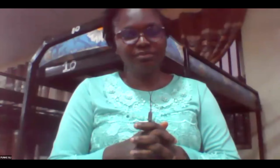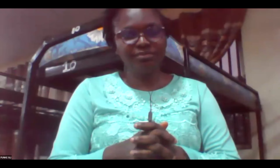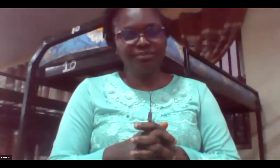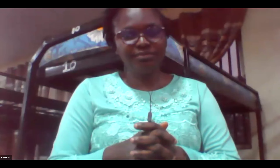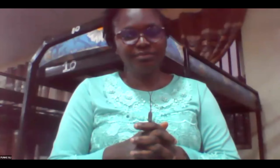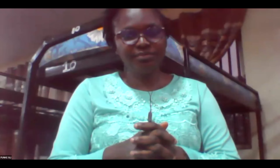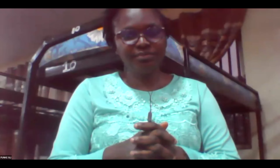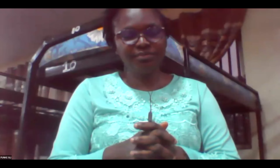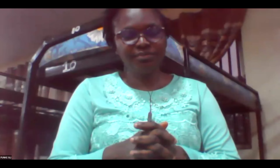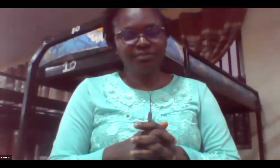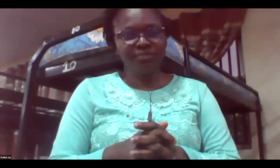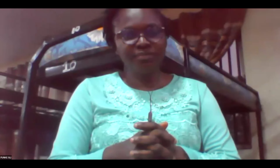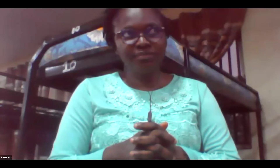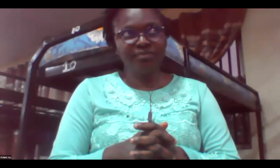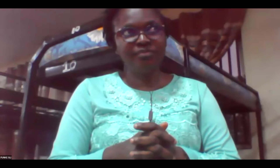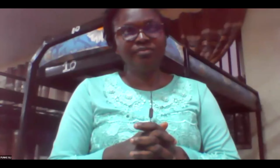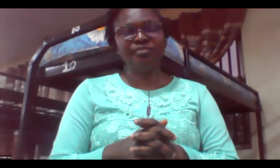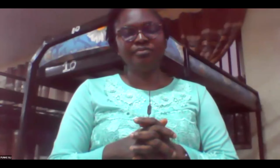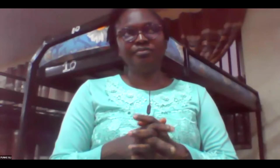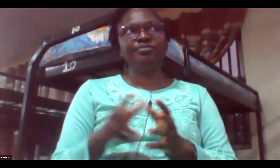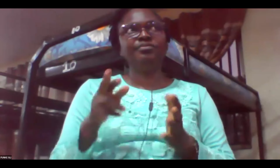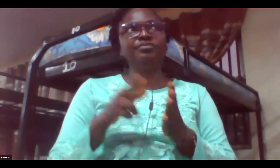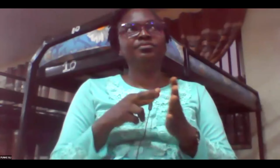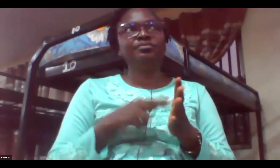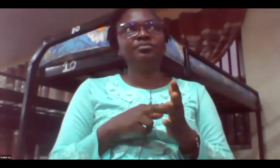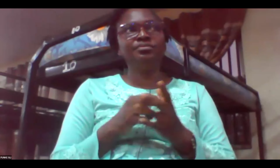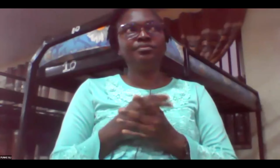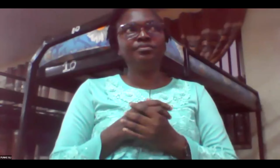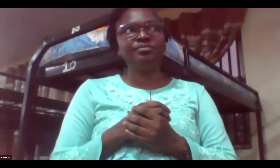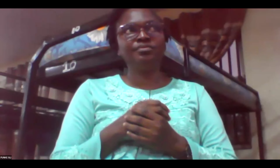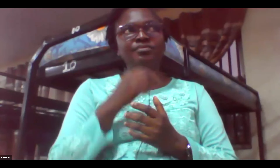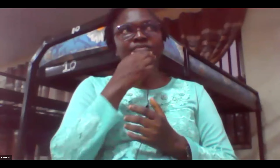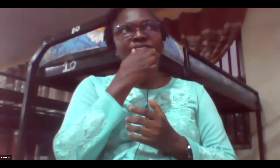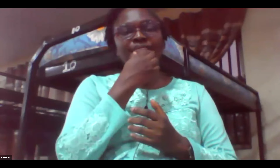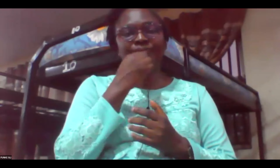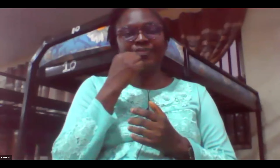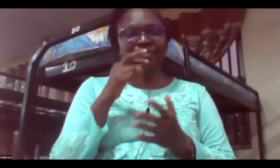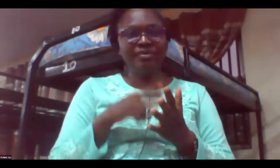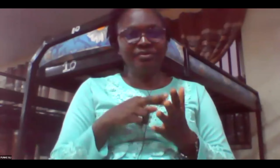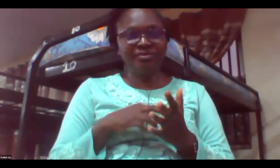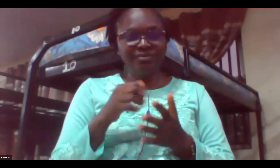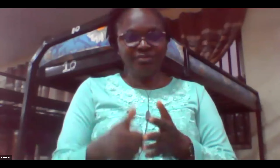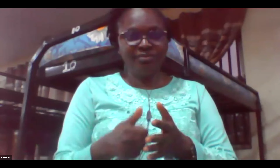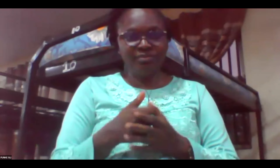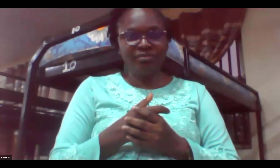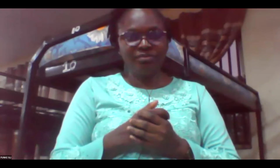just click on the join alone. So, but if you need to register, it is good. You register what it means that you just register yourself with zone